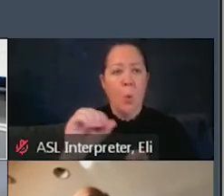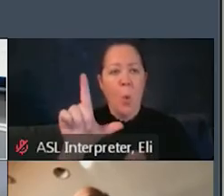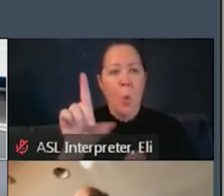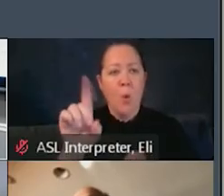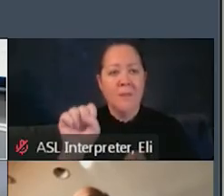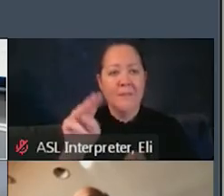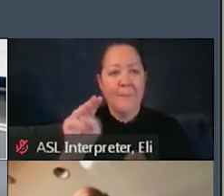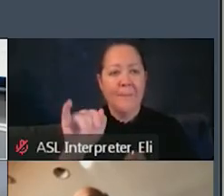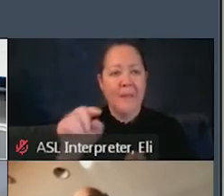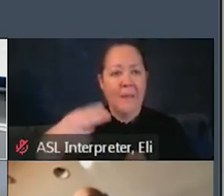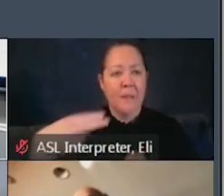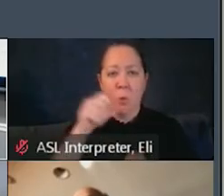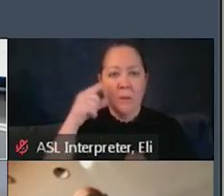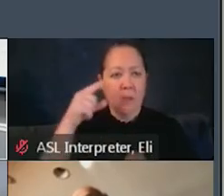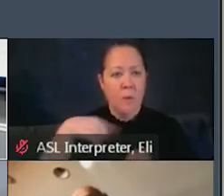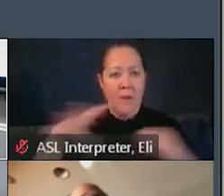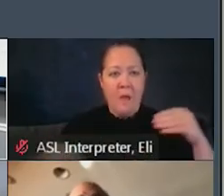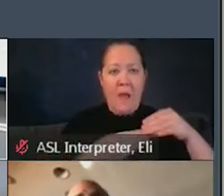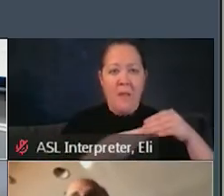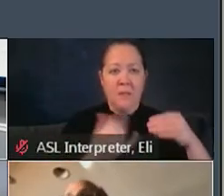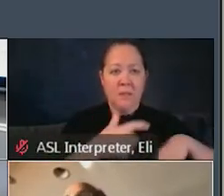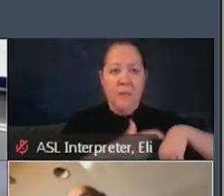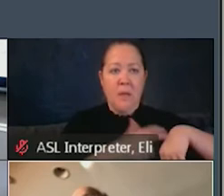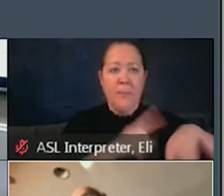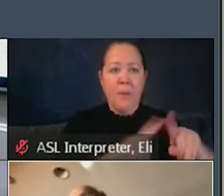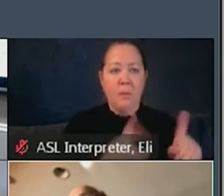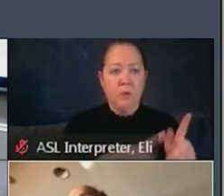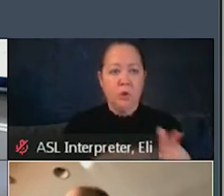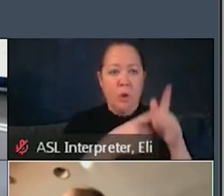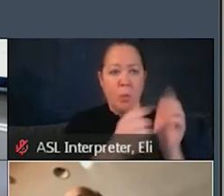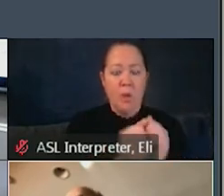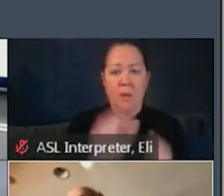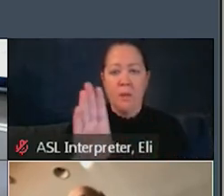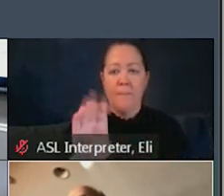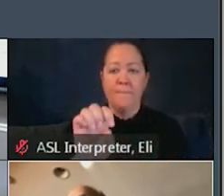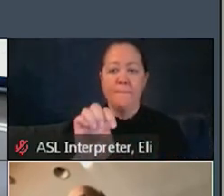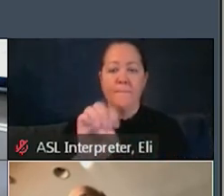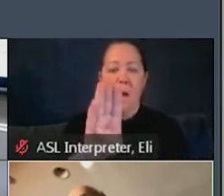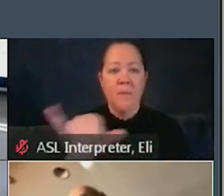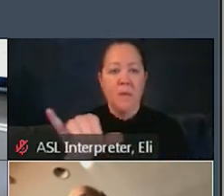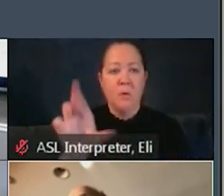but I'm going to start with Bobby Ray. Thank you. Madam chair and members of the planning board for the